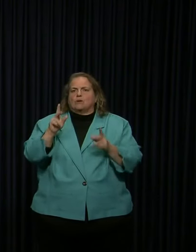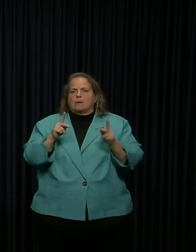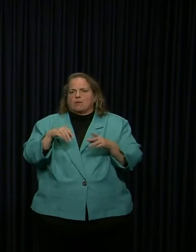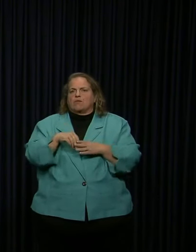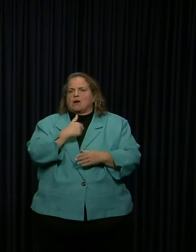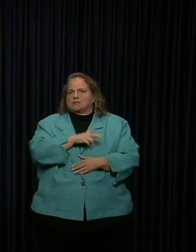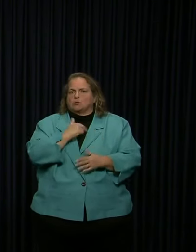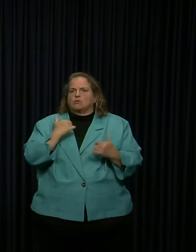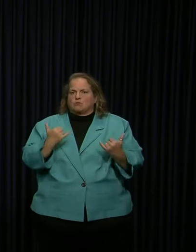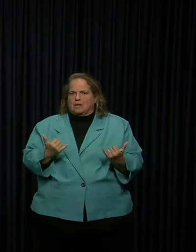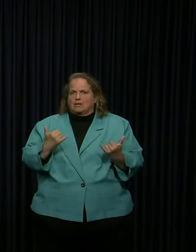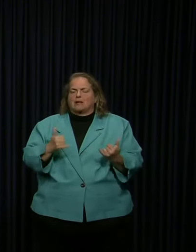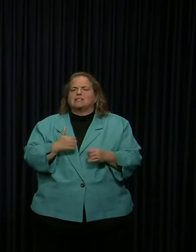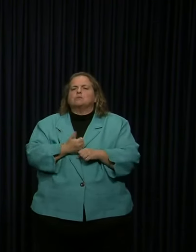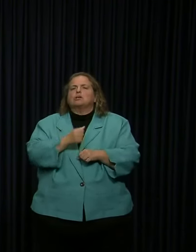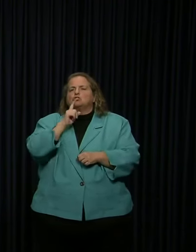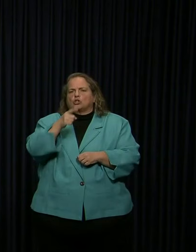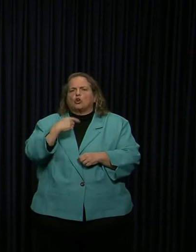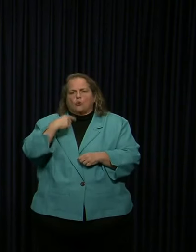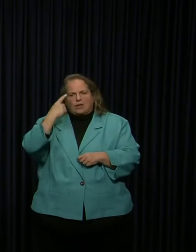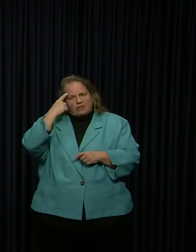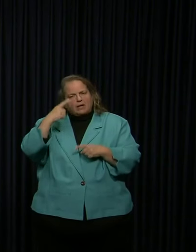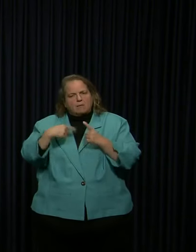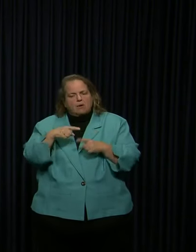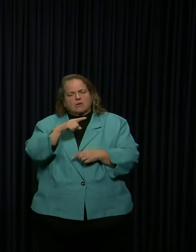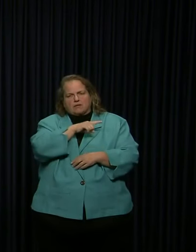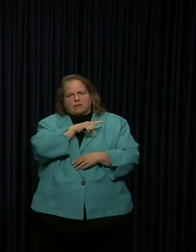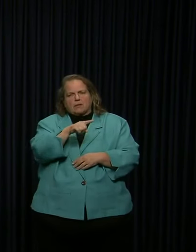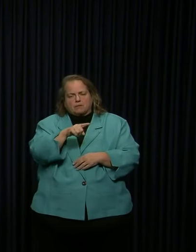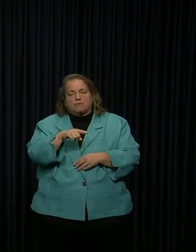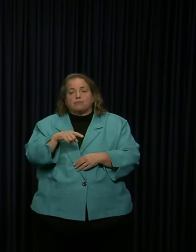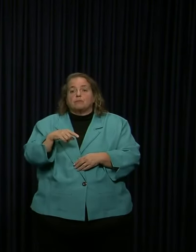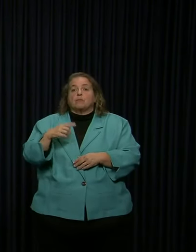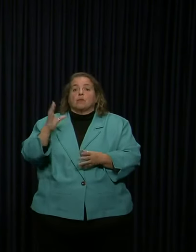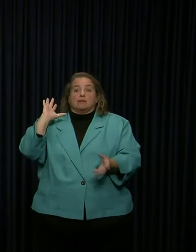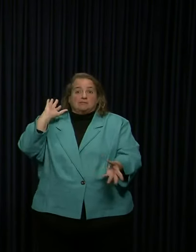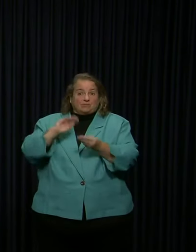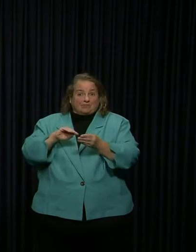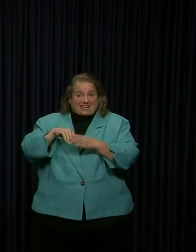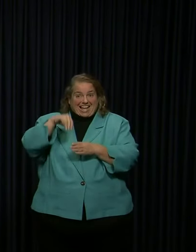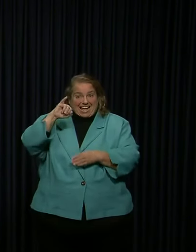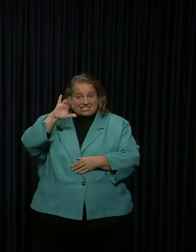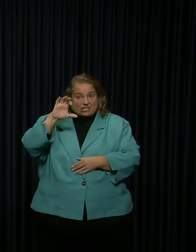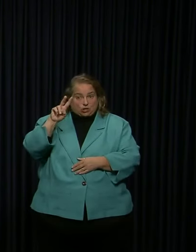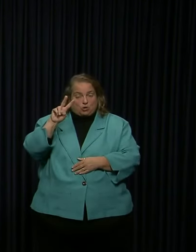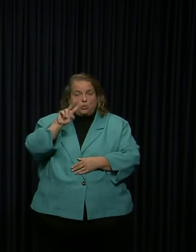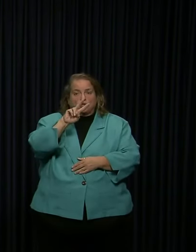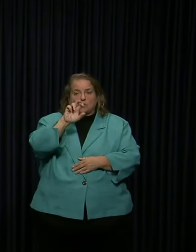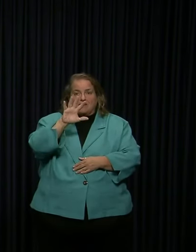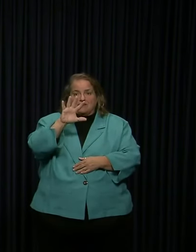SO LET'S MAKE SURE FOR THESE SEVEN AND ALL 104 THAT WE LIGHT